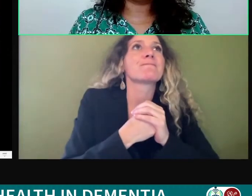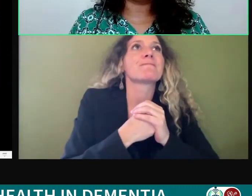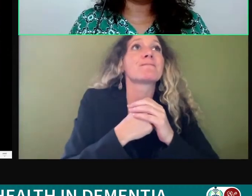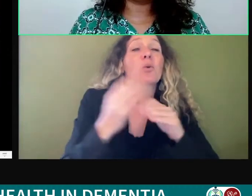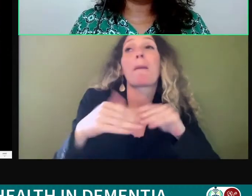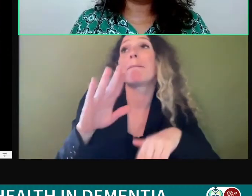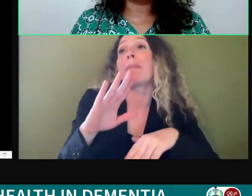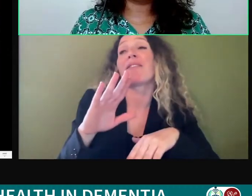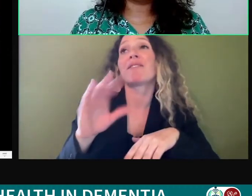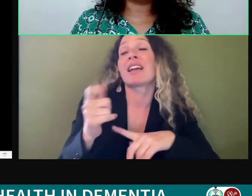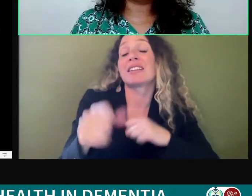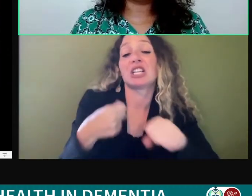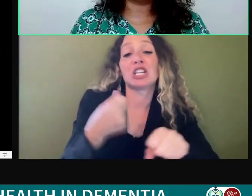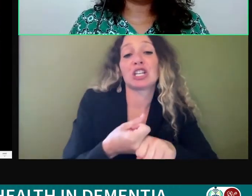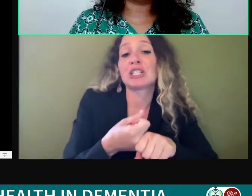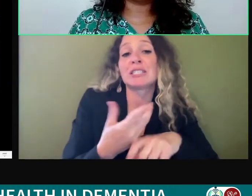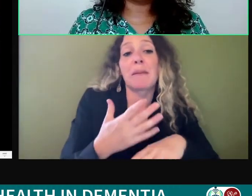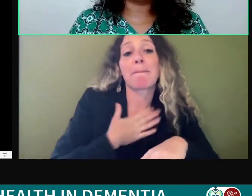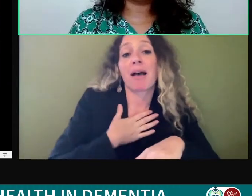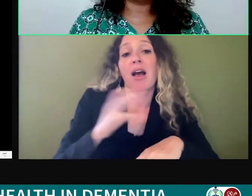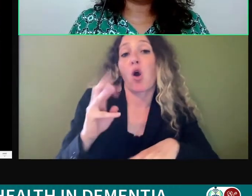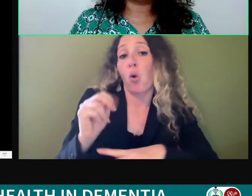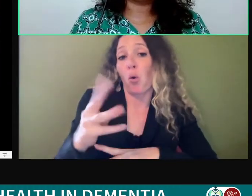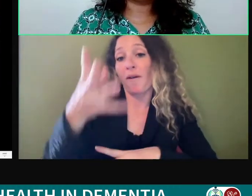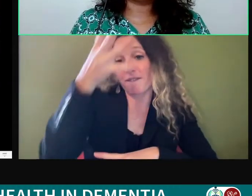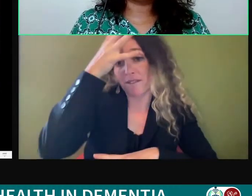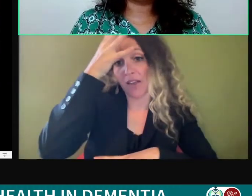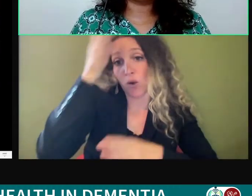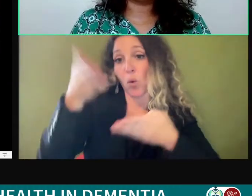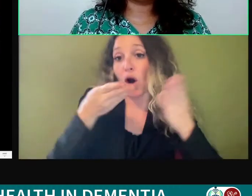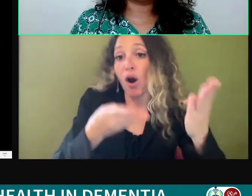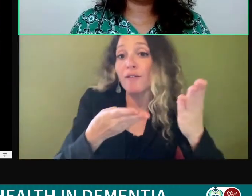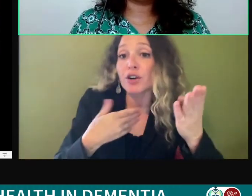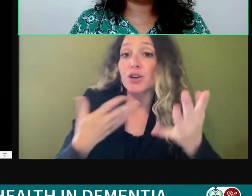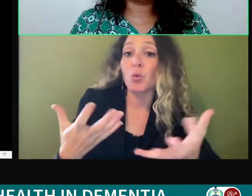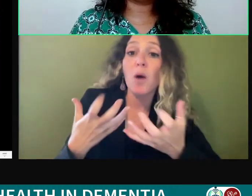When my own father was offered by the doctor, hey, do you wanna do the next to visit? As